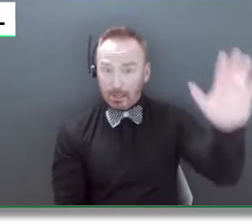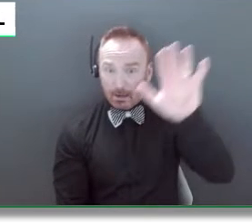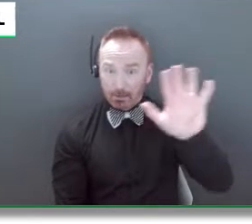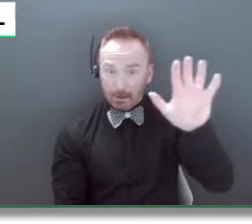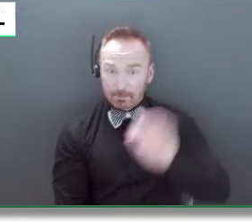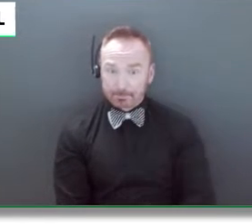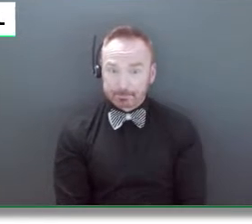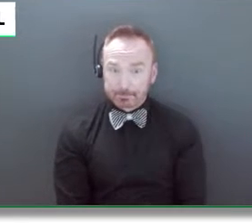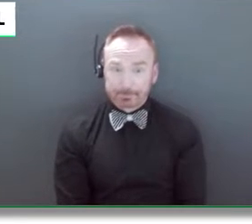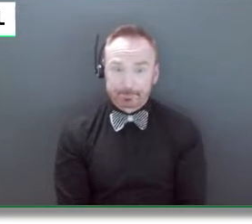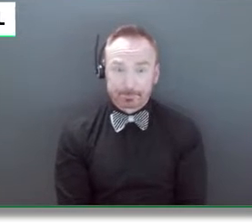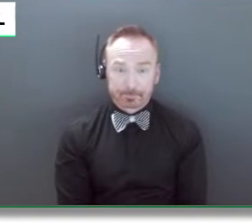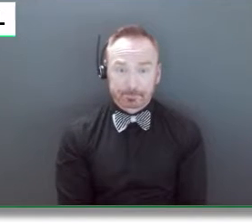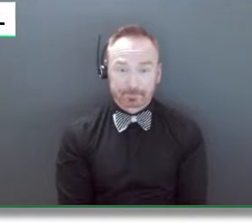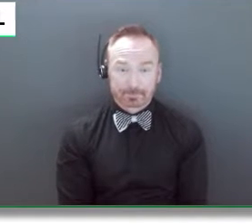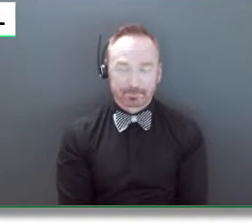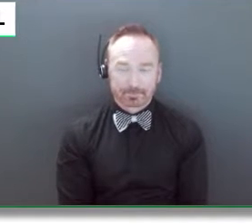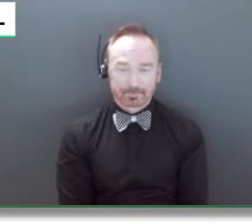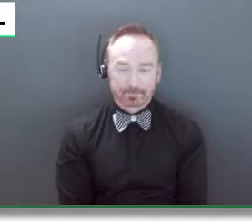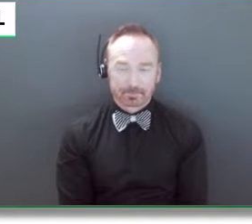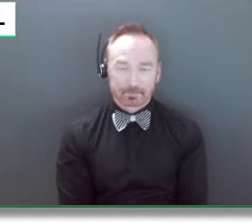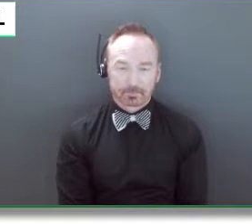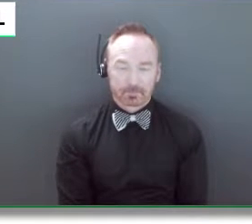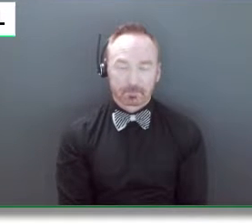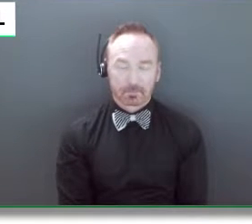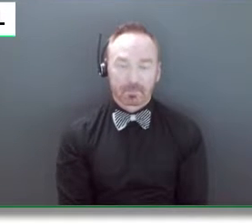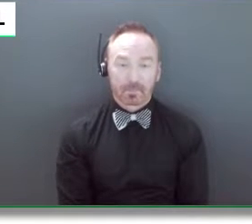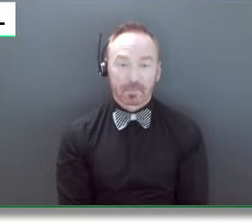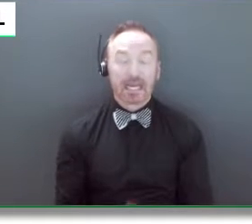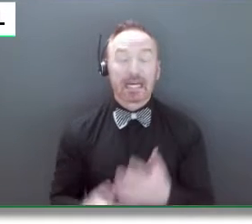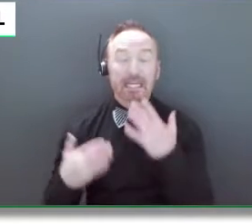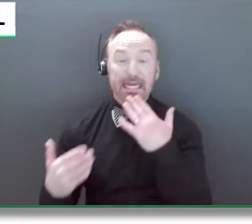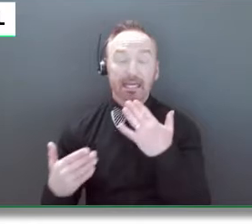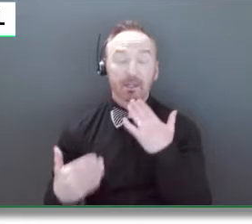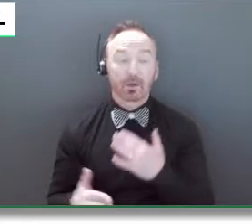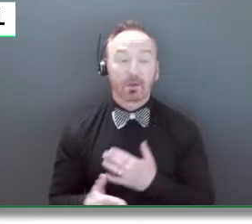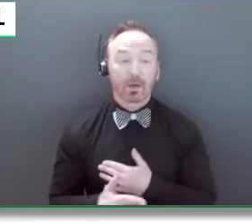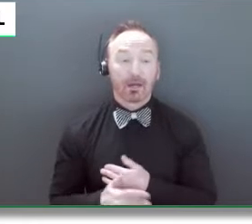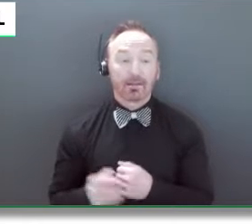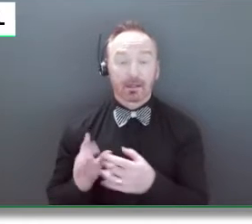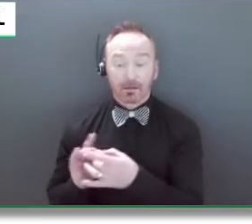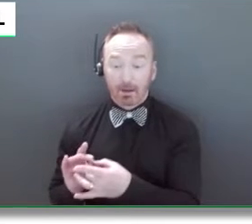Uh thank you everybody. Uh great comments, questions. I appreciate it